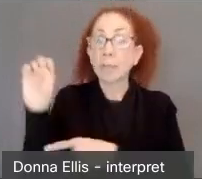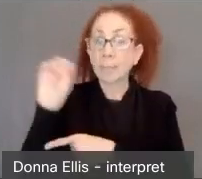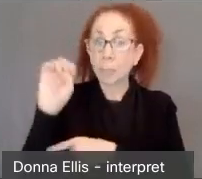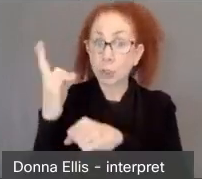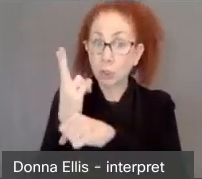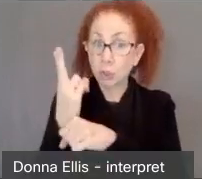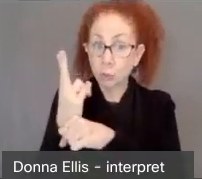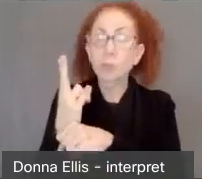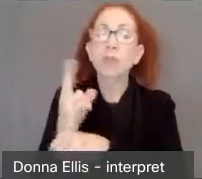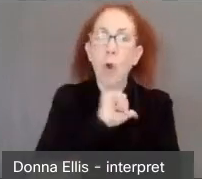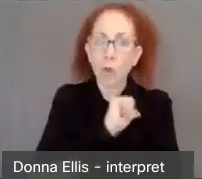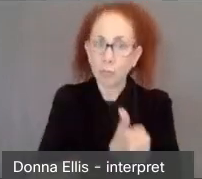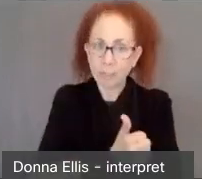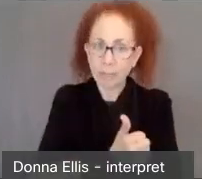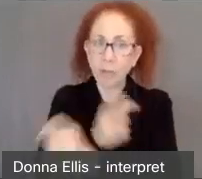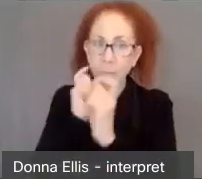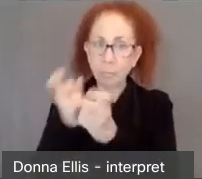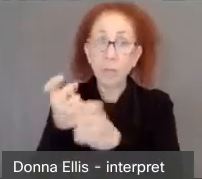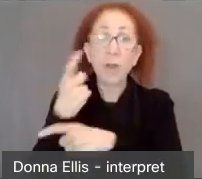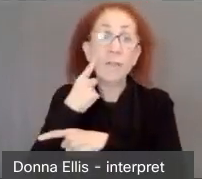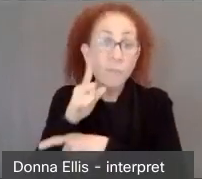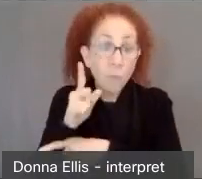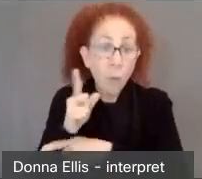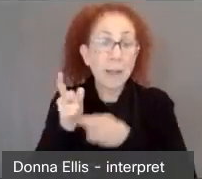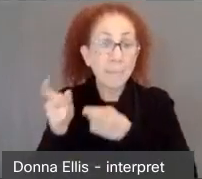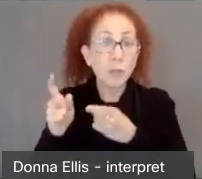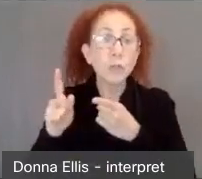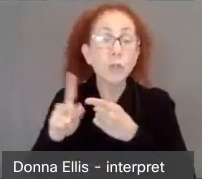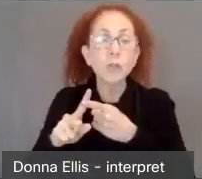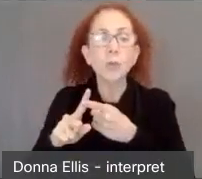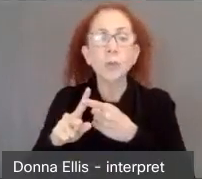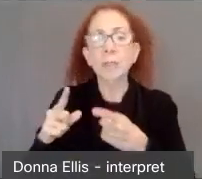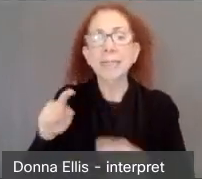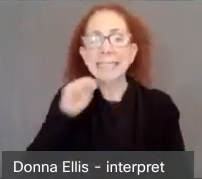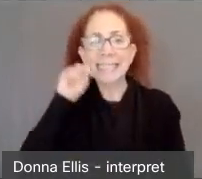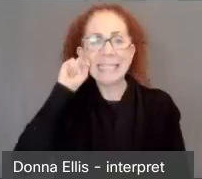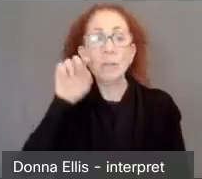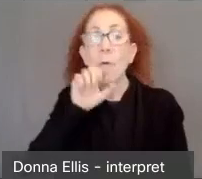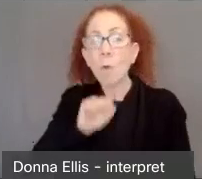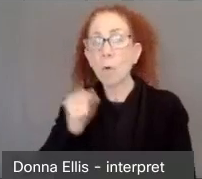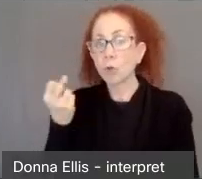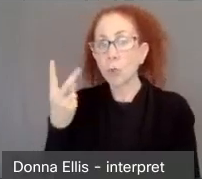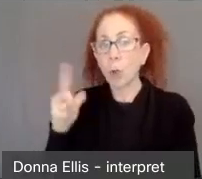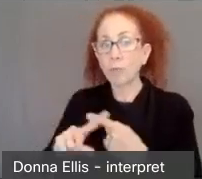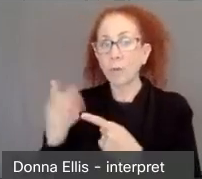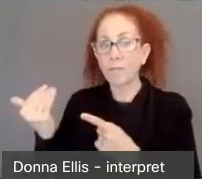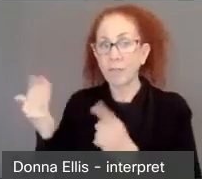Authorization for administration to adolescents, age 12 to 15 years old.